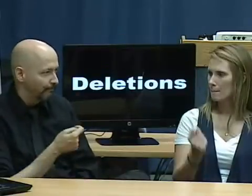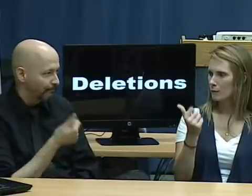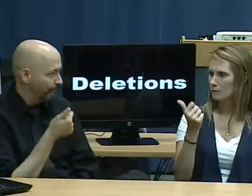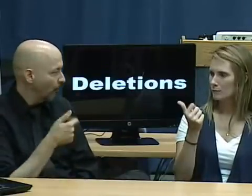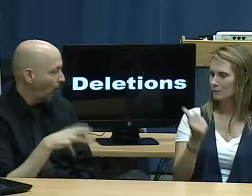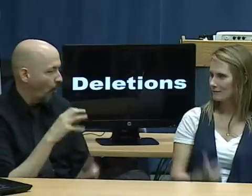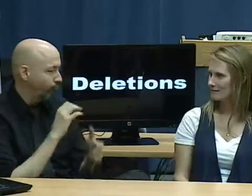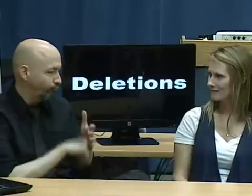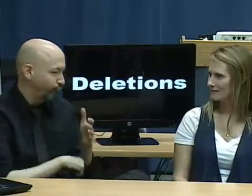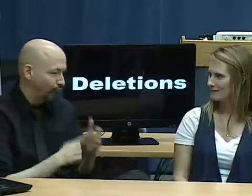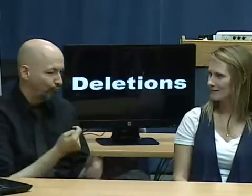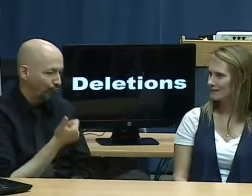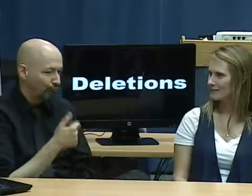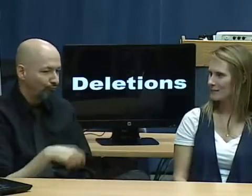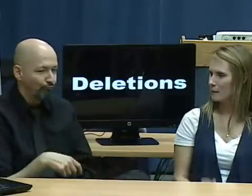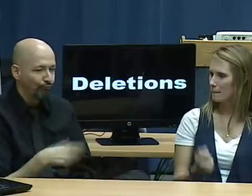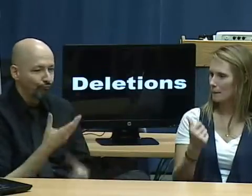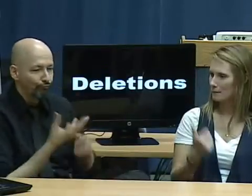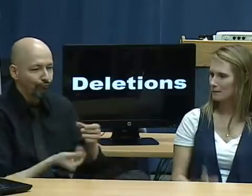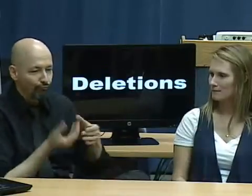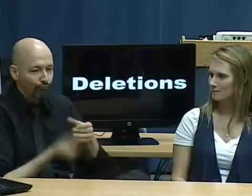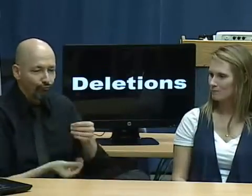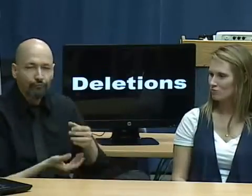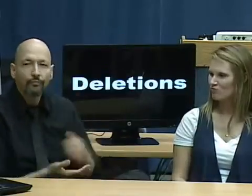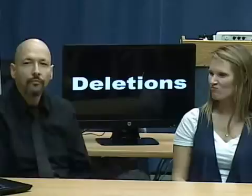Deletions Can sign it like this or this, also.